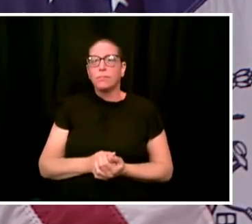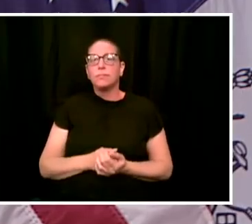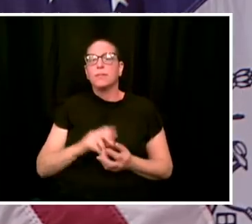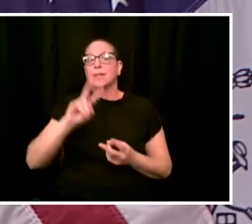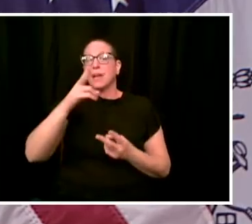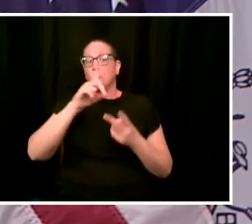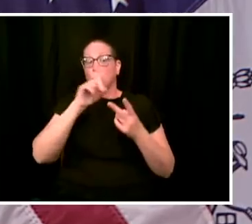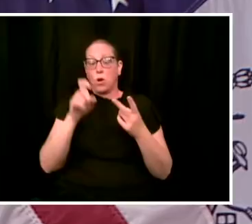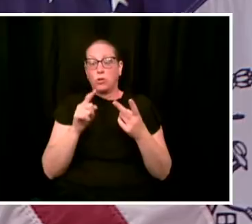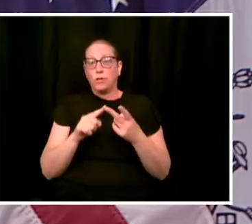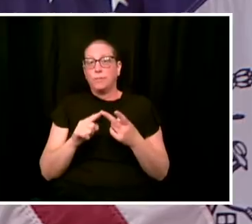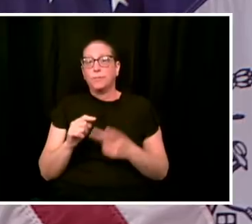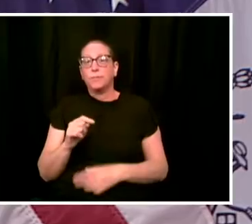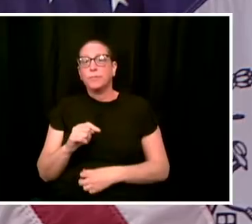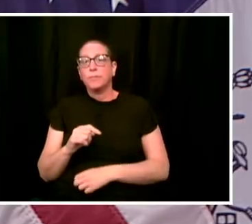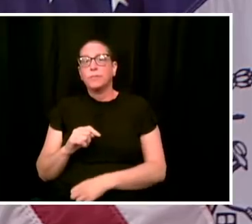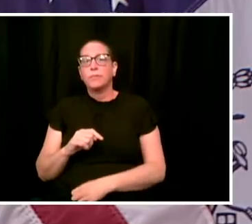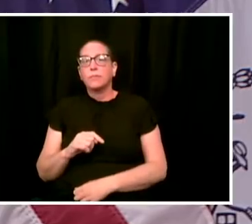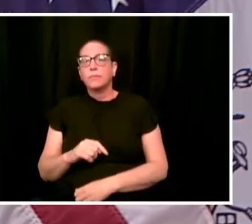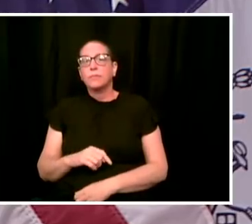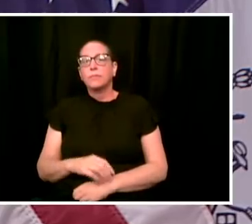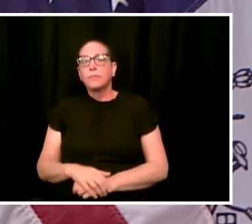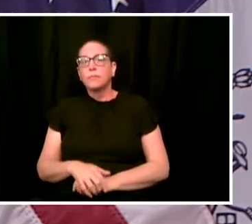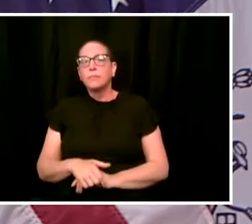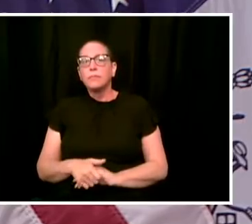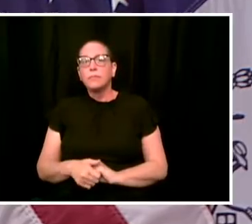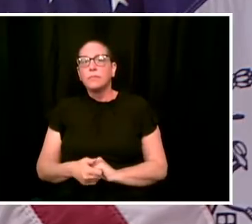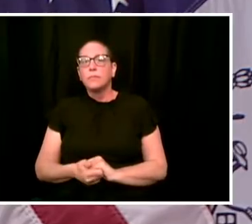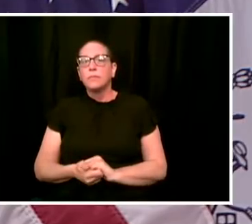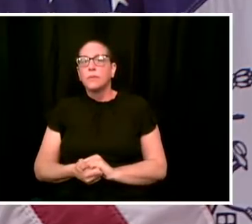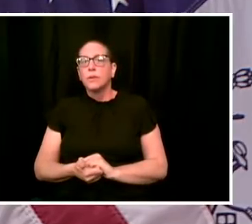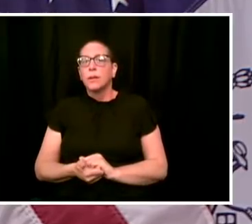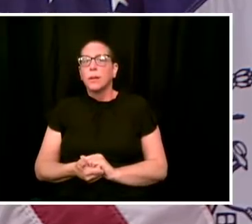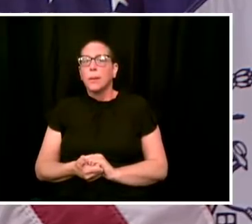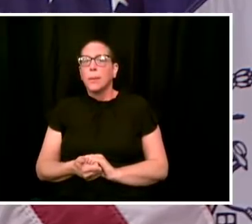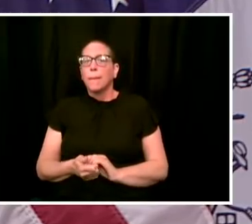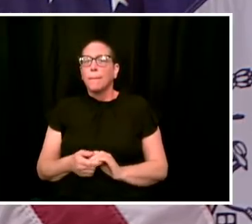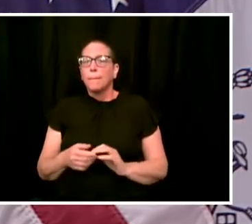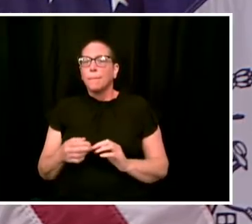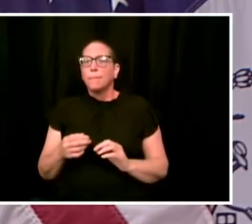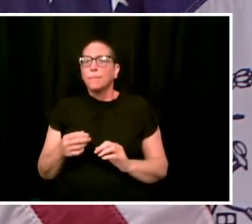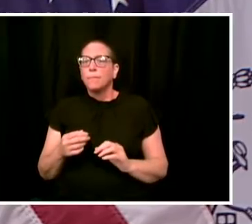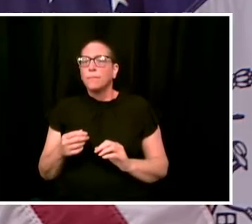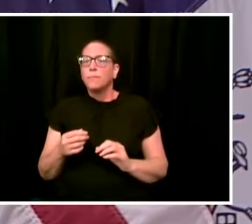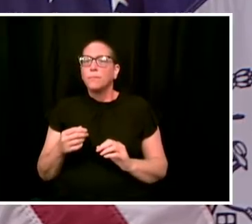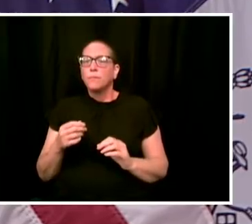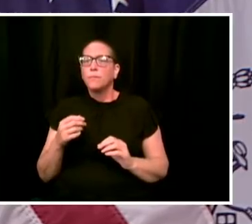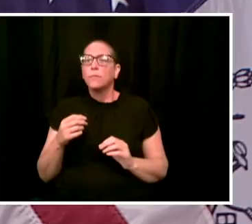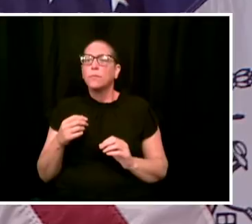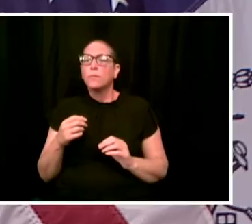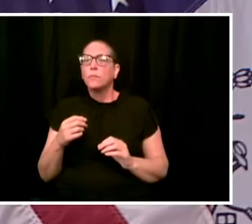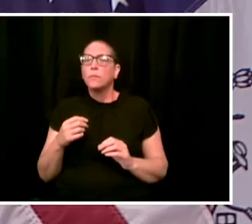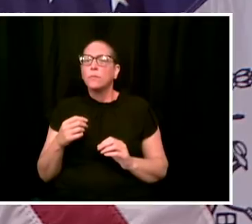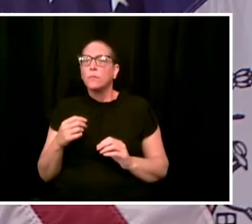WITH THE CONTACT TRACING, WHAT ARE YOUR THOUGHTS ON THIS? THERE HAS BEEN SO MUCH CRITICISM